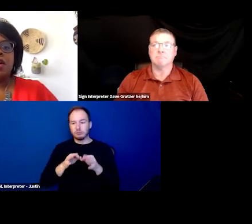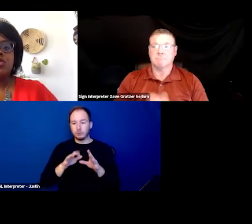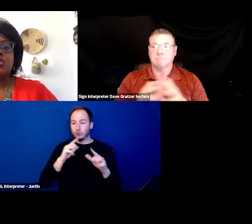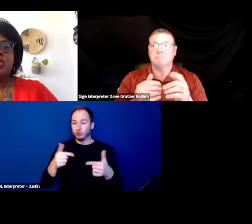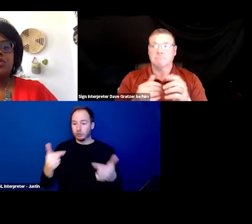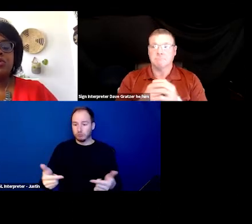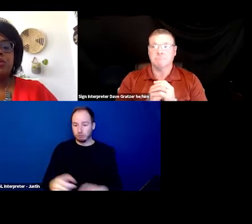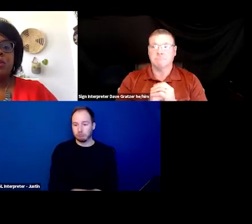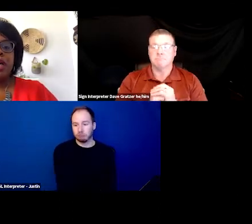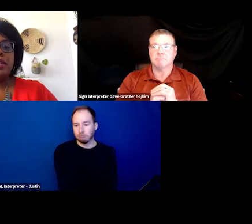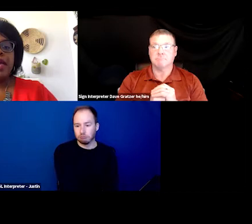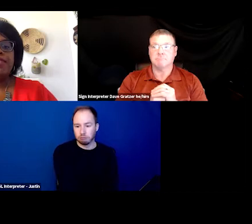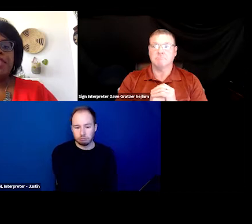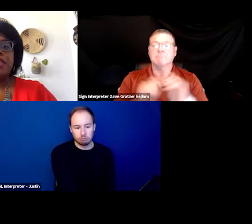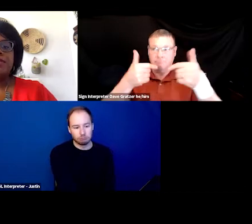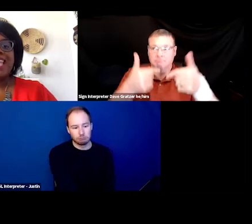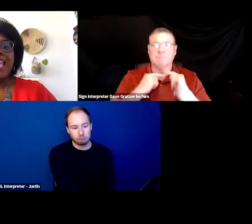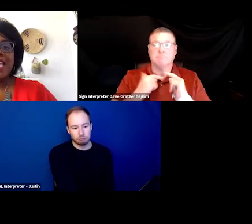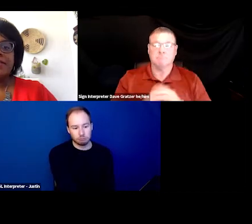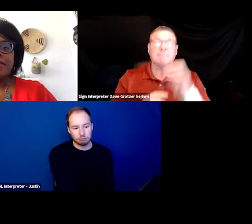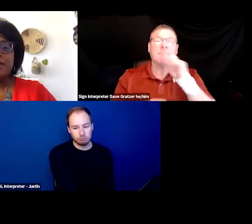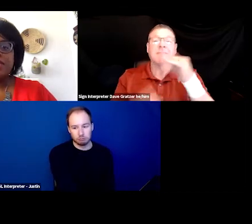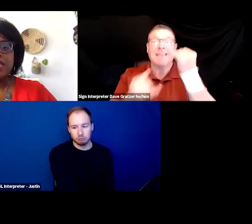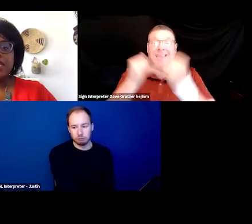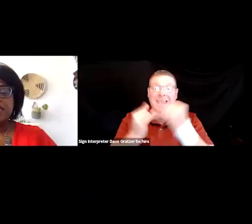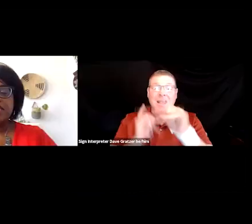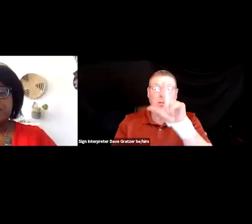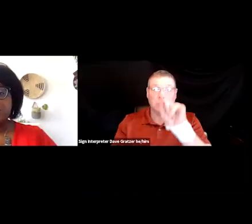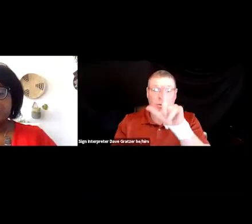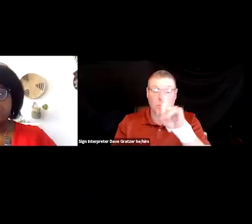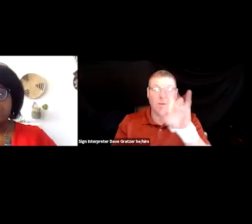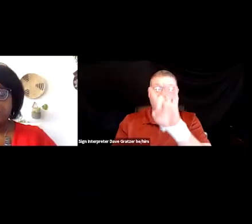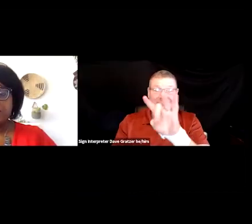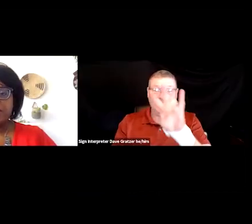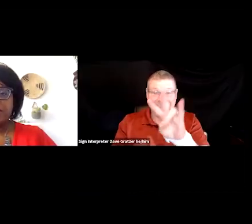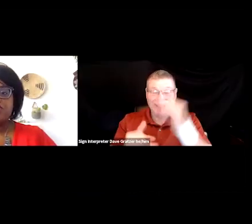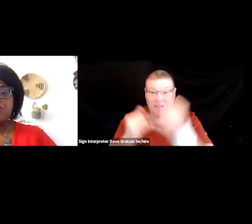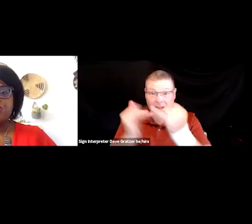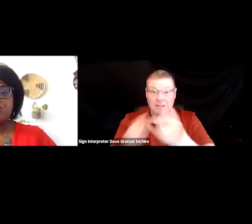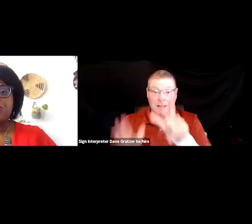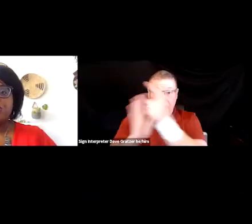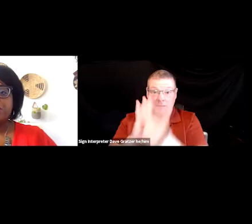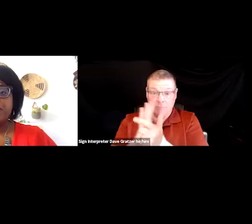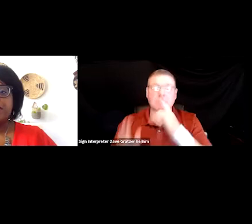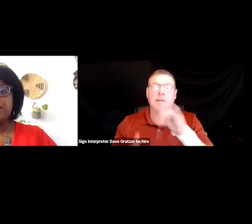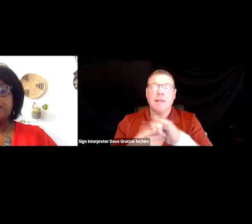Also in 2021 at the end of the 87th legislative session, which for us ended in June, 2021,